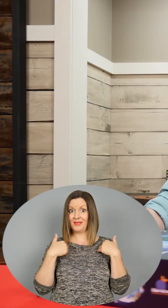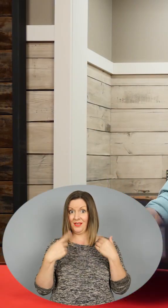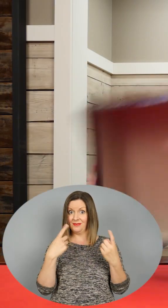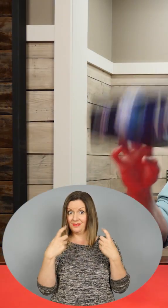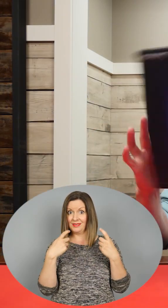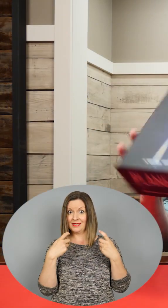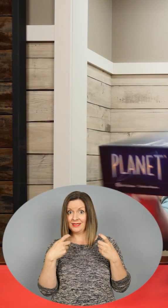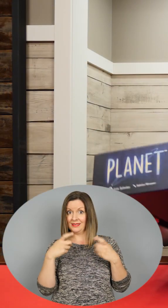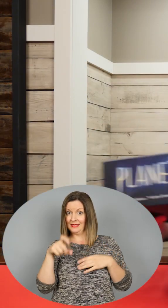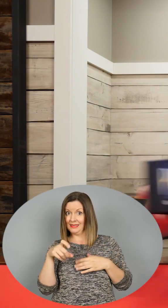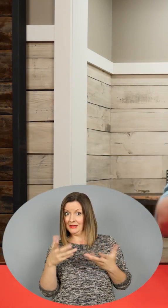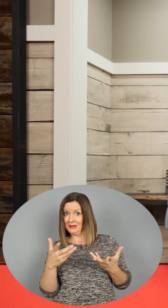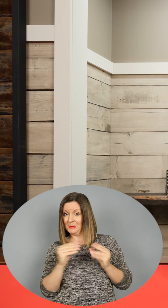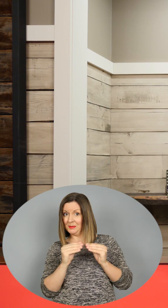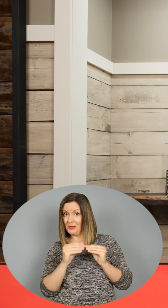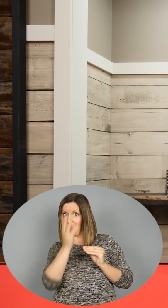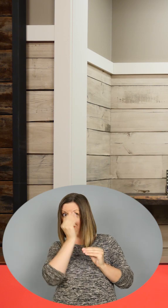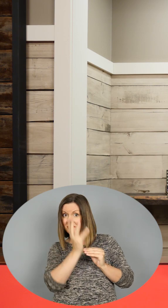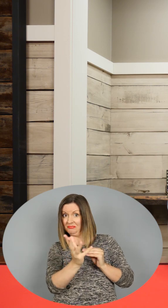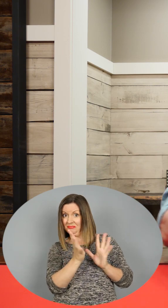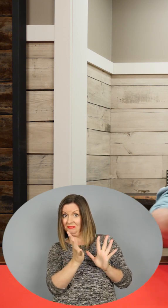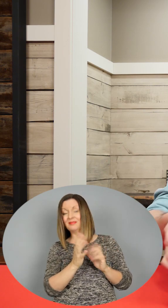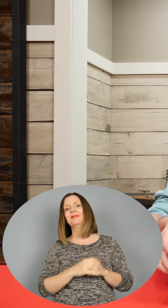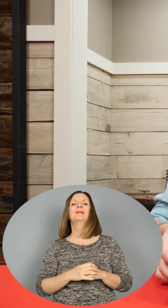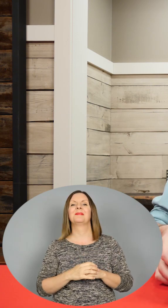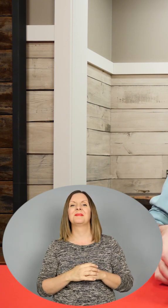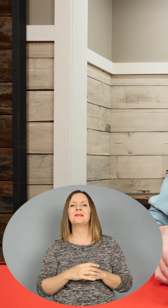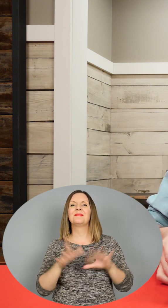if you have any questions about anything you saw here, feel free to put them in the comments